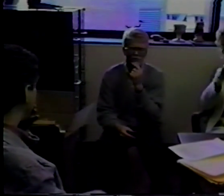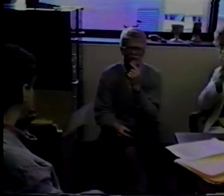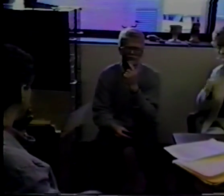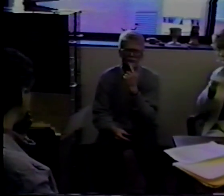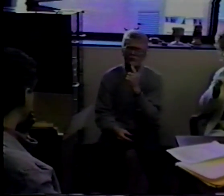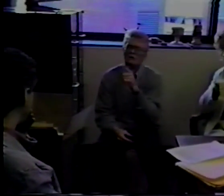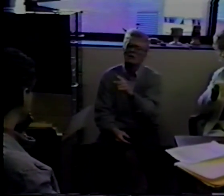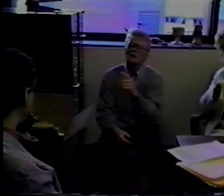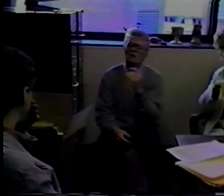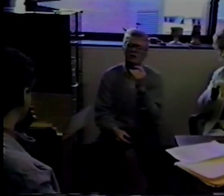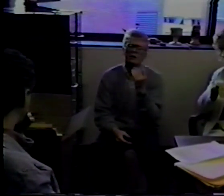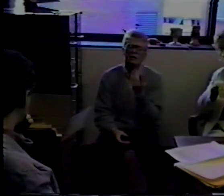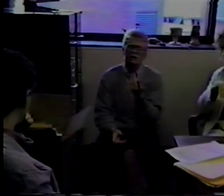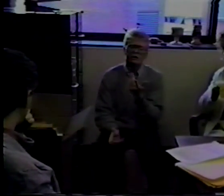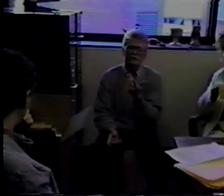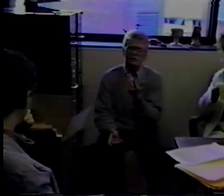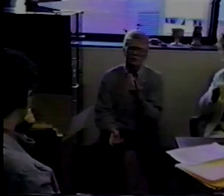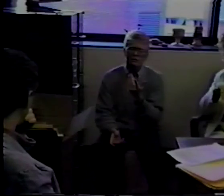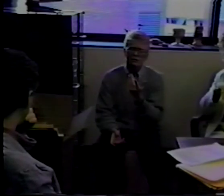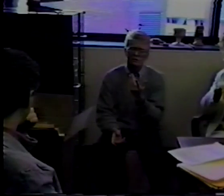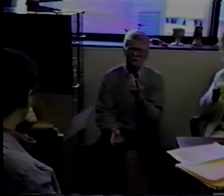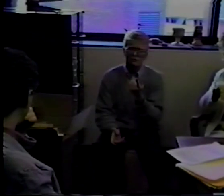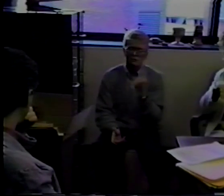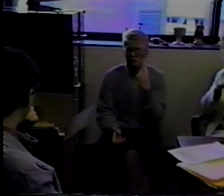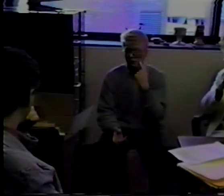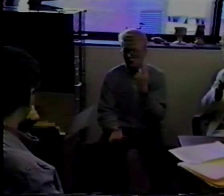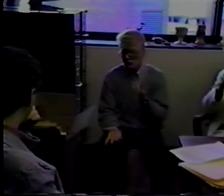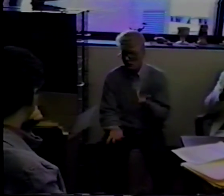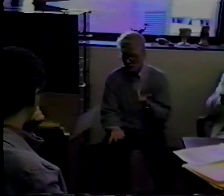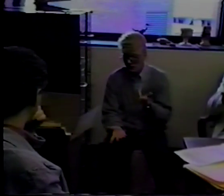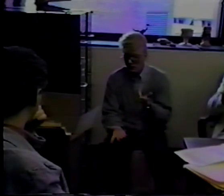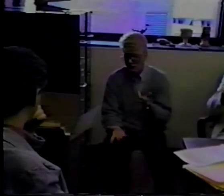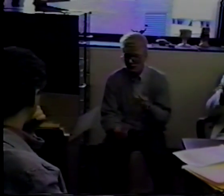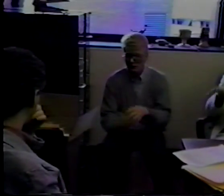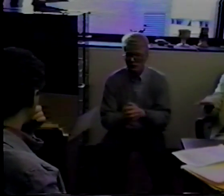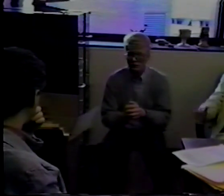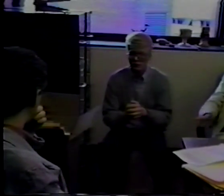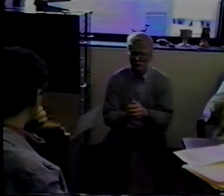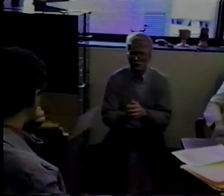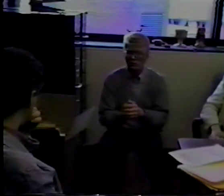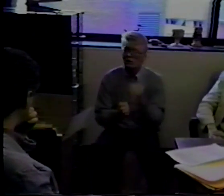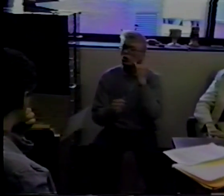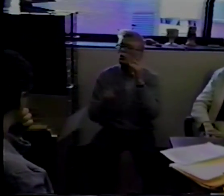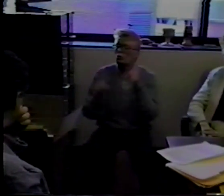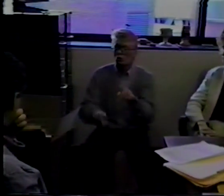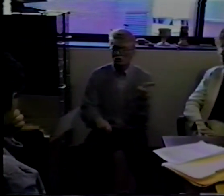what I think we'll do is... if people don't have them -- anyone who doesn't it today